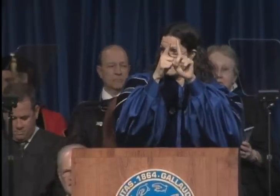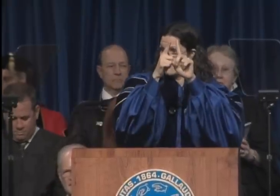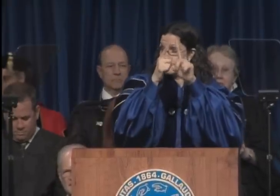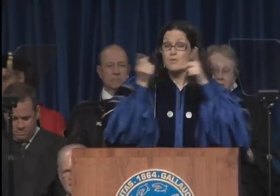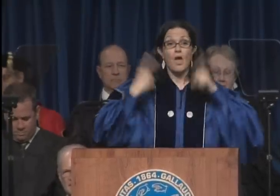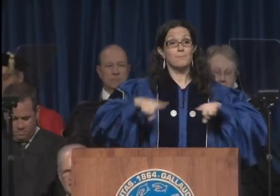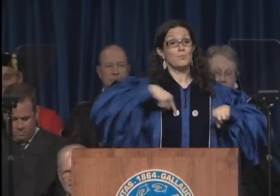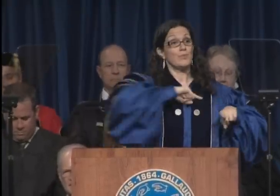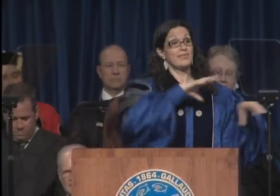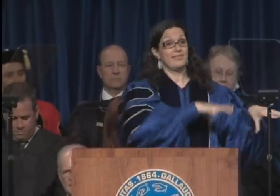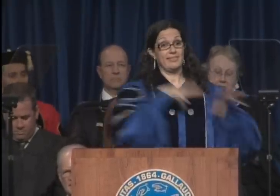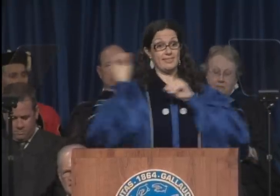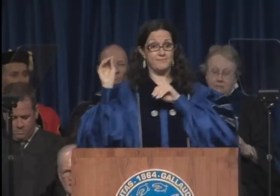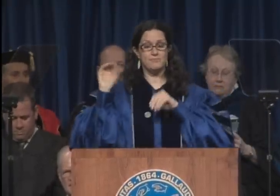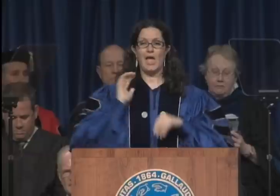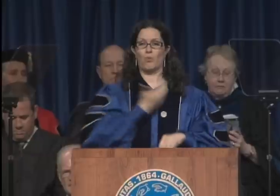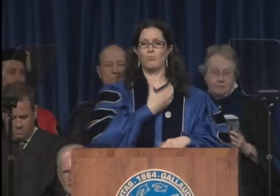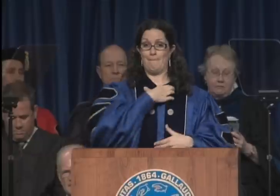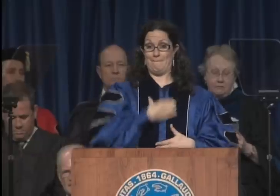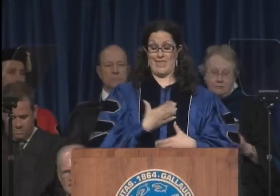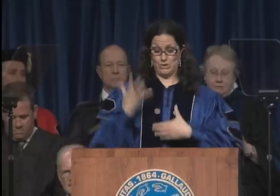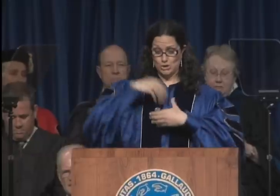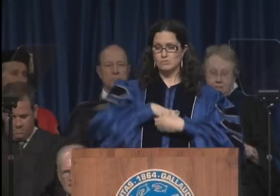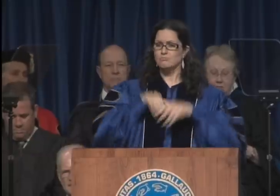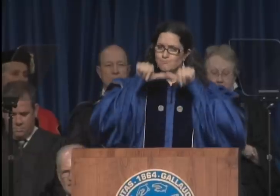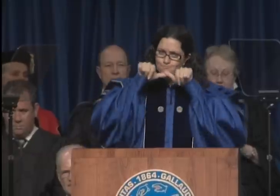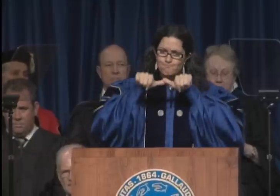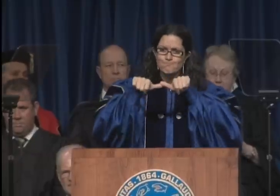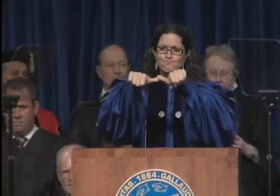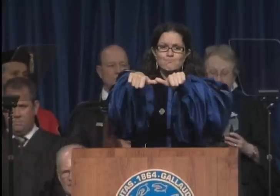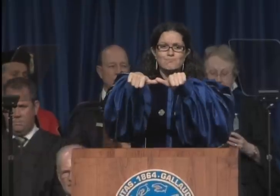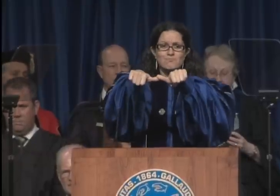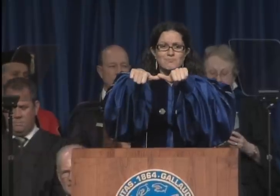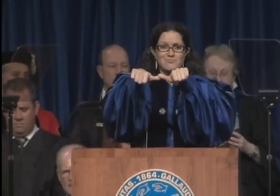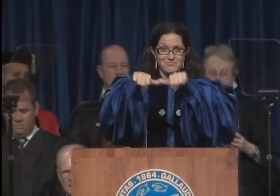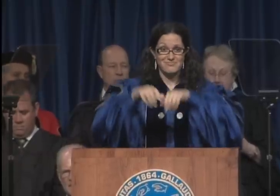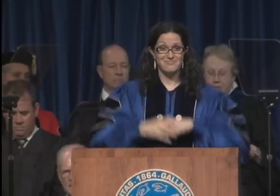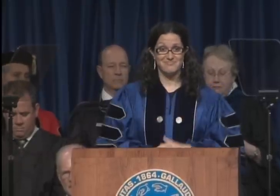to pursue our passion through education.